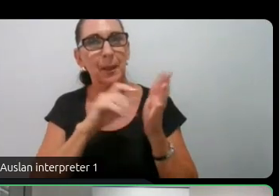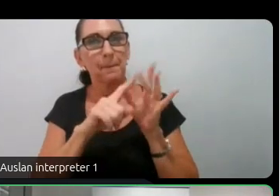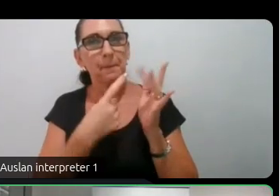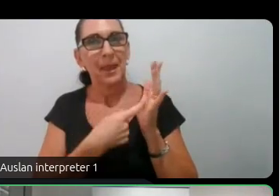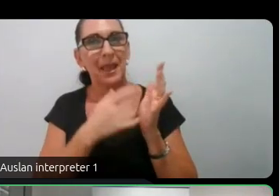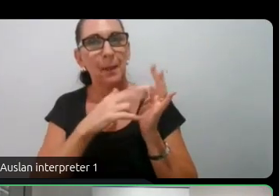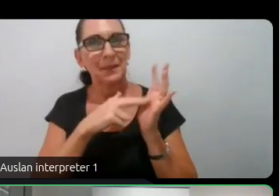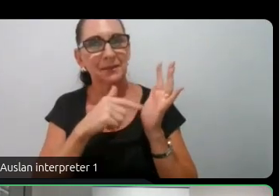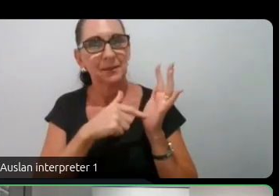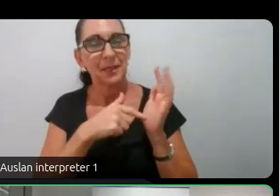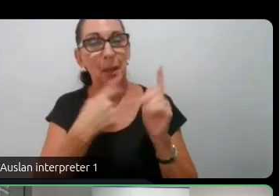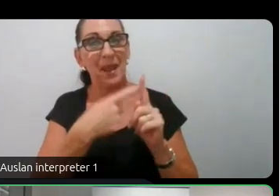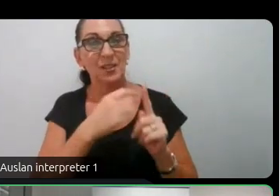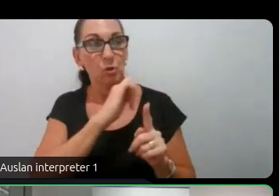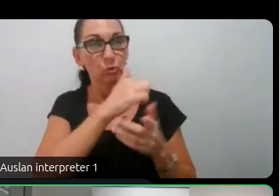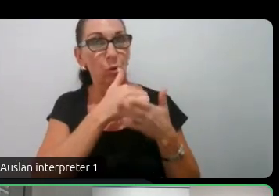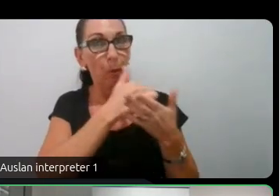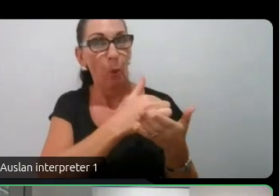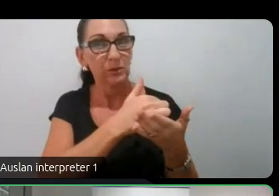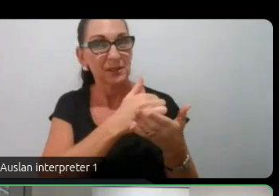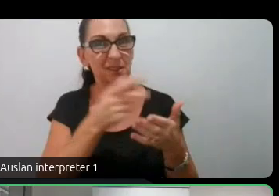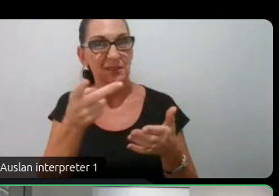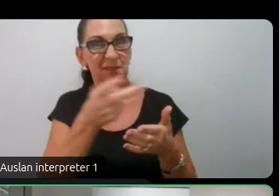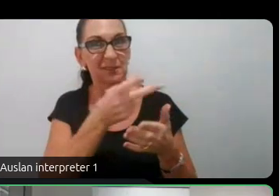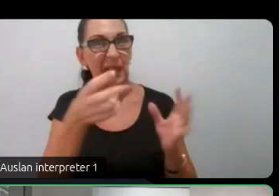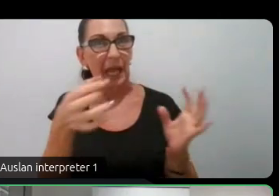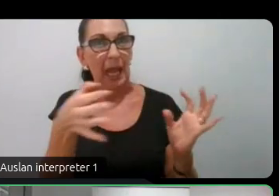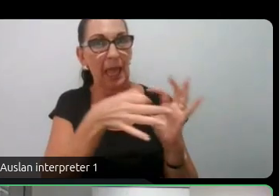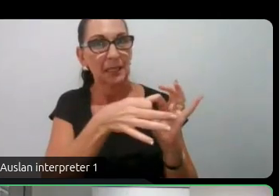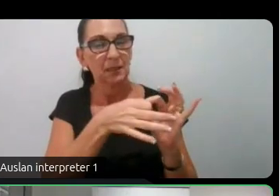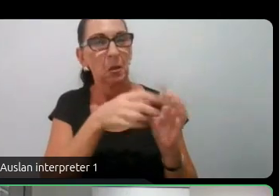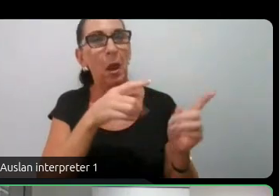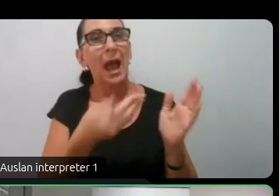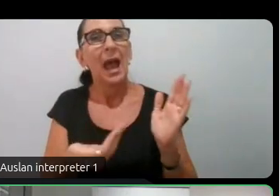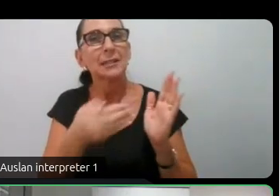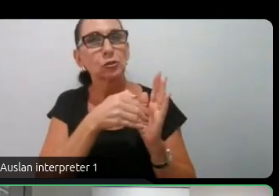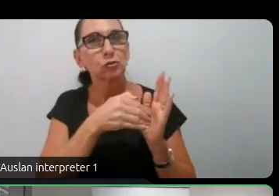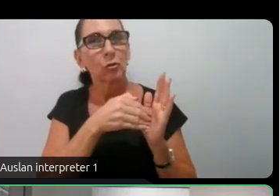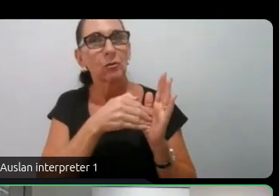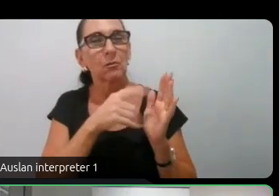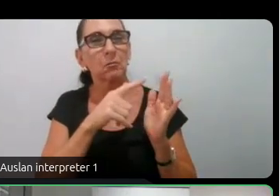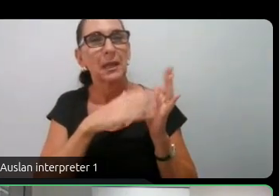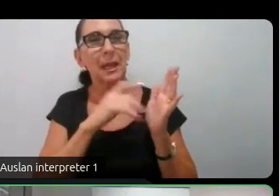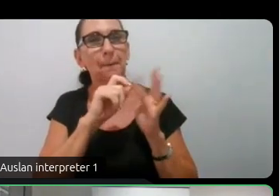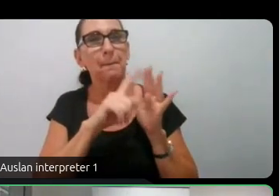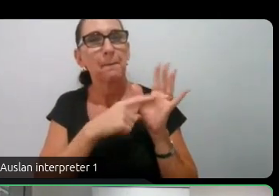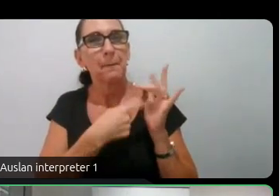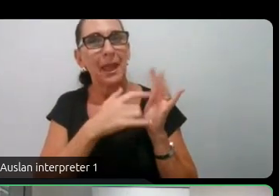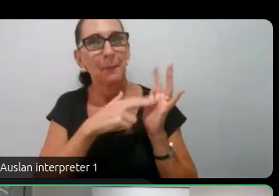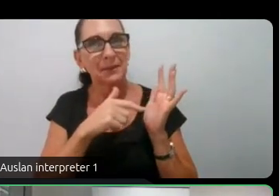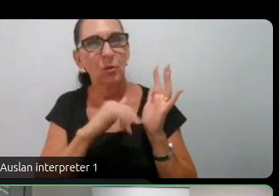seeking. it is okay that additional payments or additional third party like factors are also